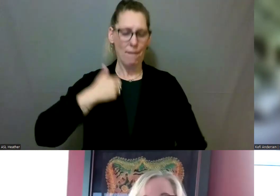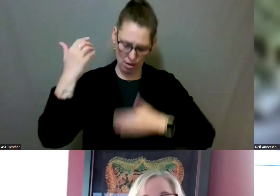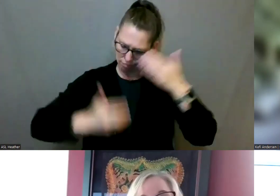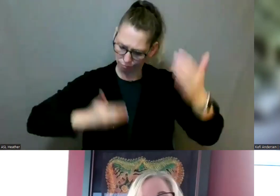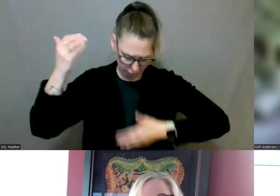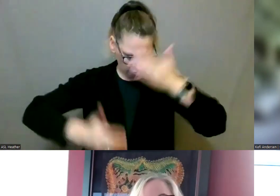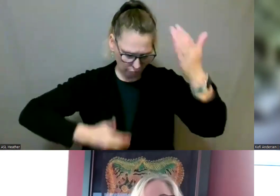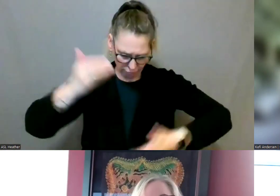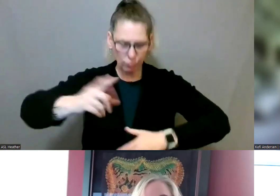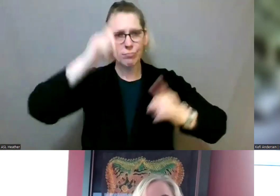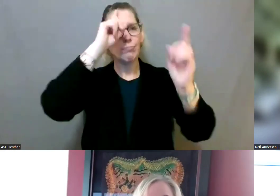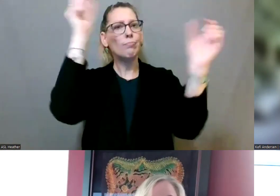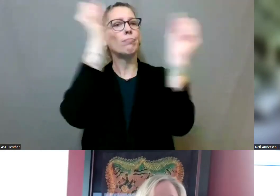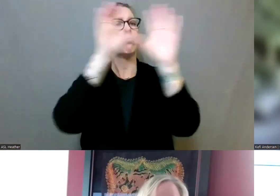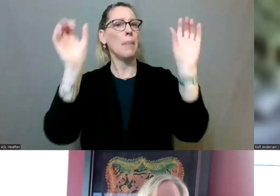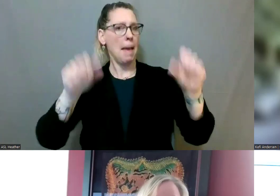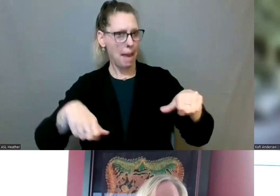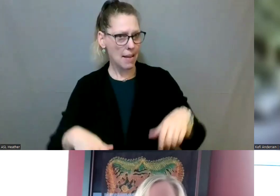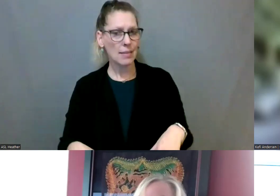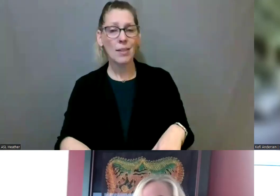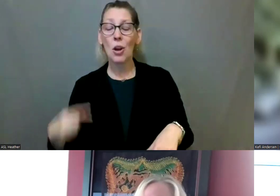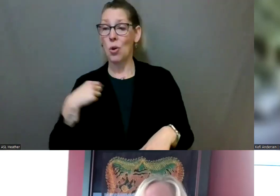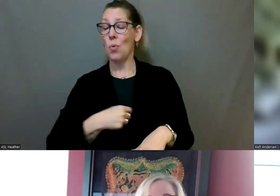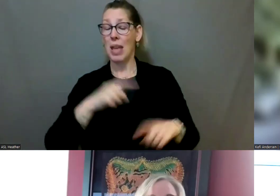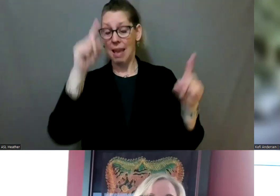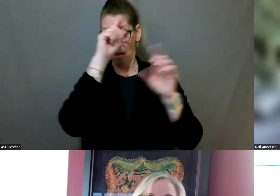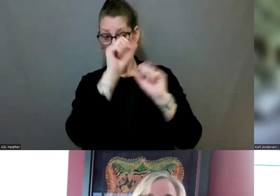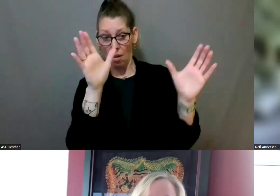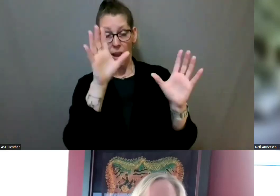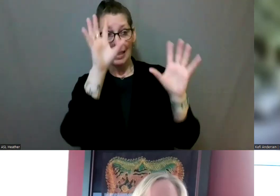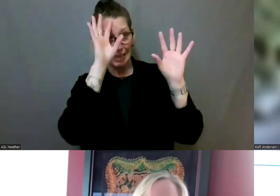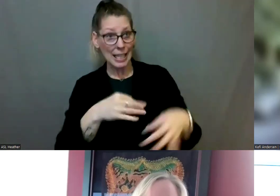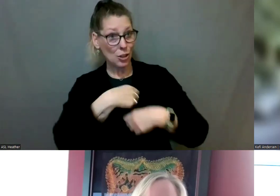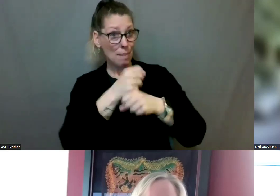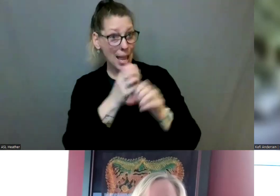know. So if we can think as decision makers and educators, what does it take you know,